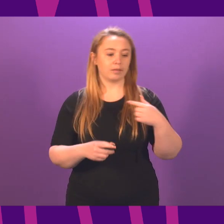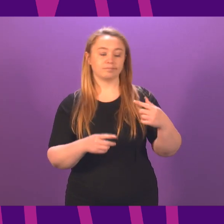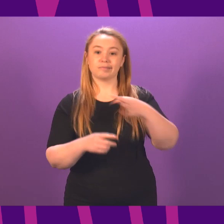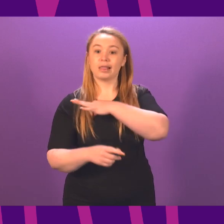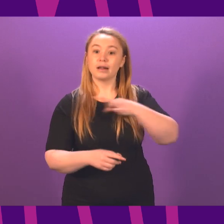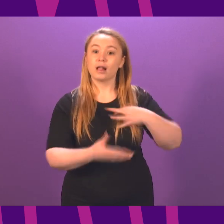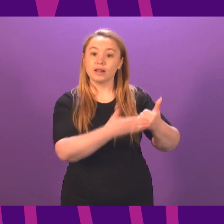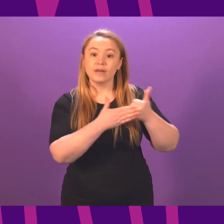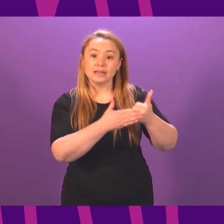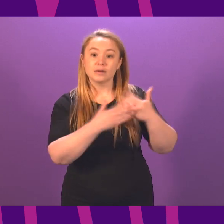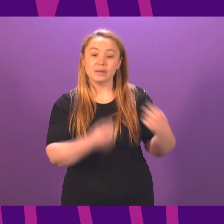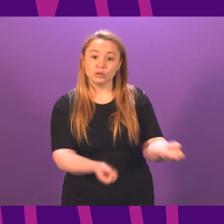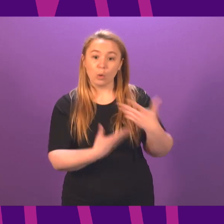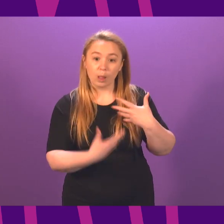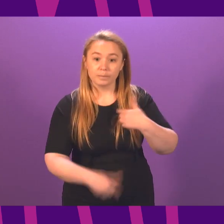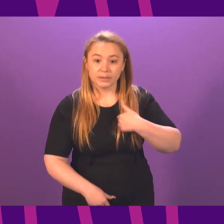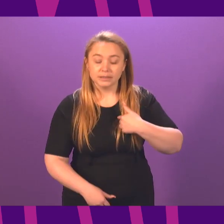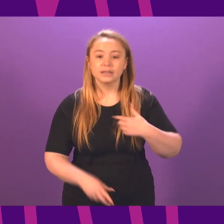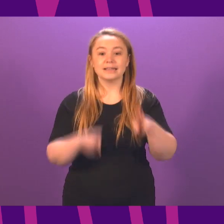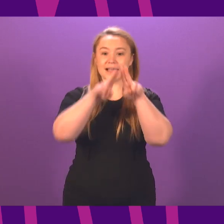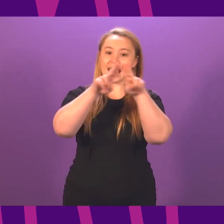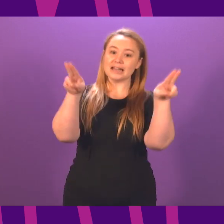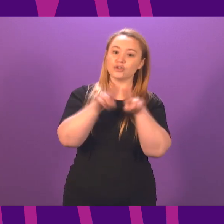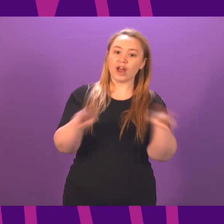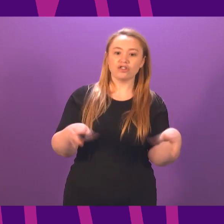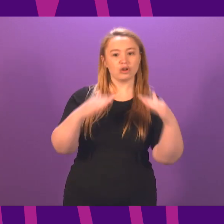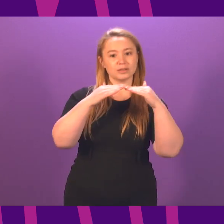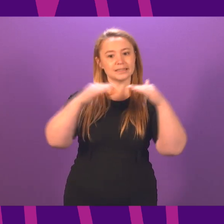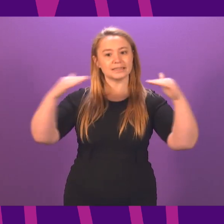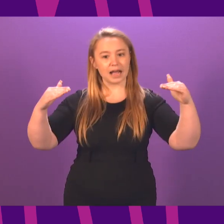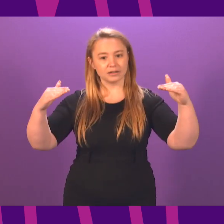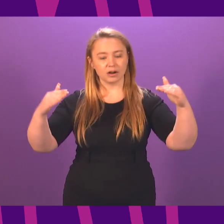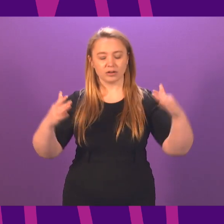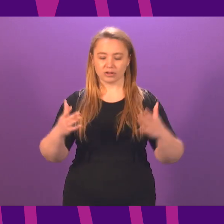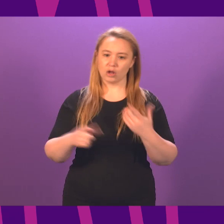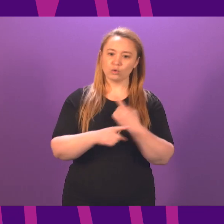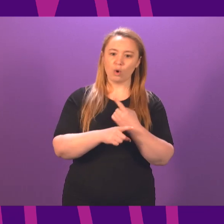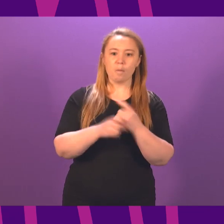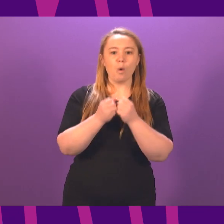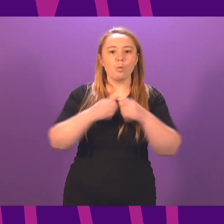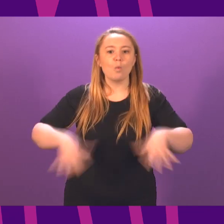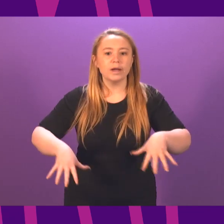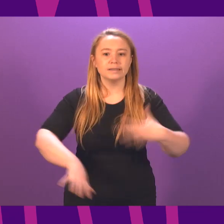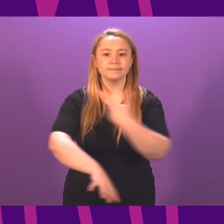advisers that there is an international standard around wastage assumptions in a programme of this